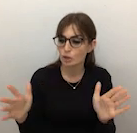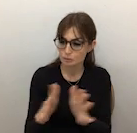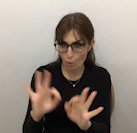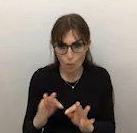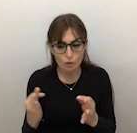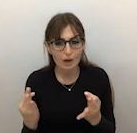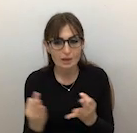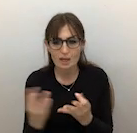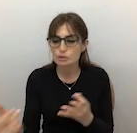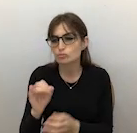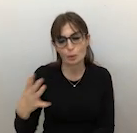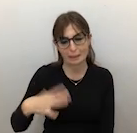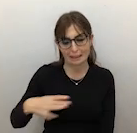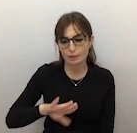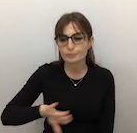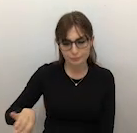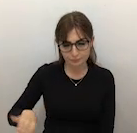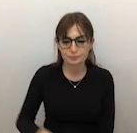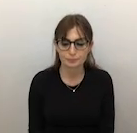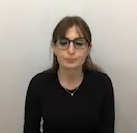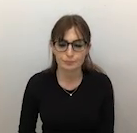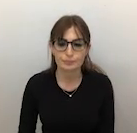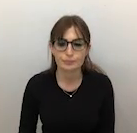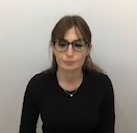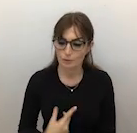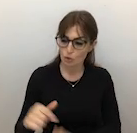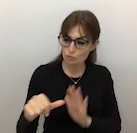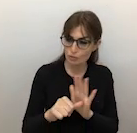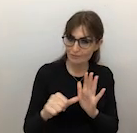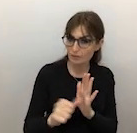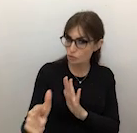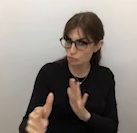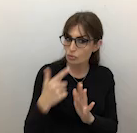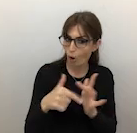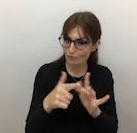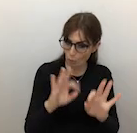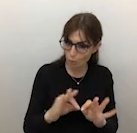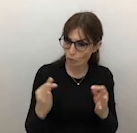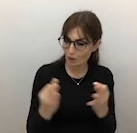Small organisations are exempt from this requirement. The revenue of the organisation determines whether it is